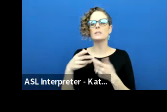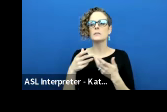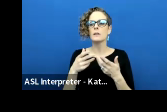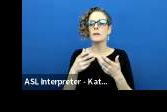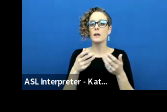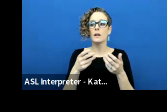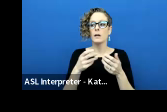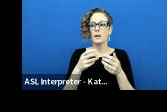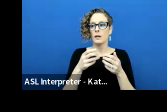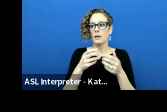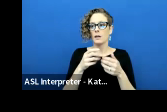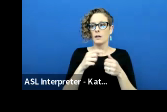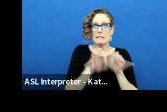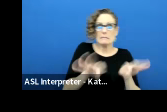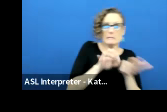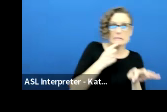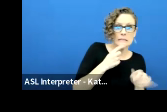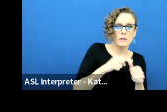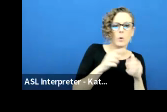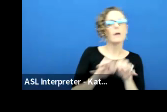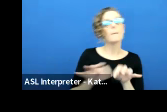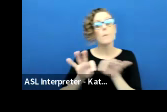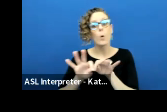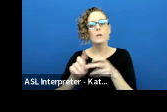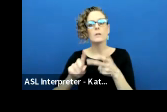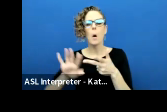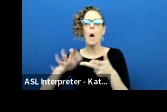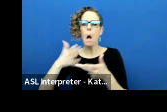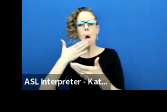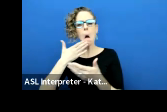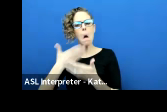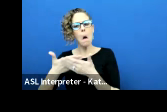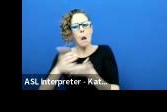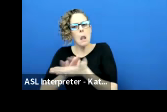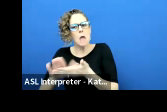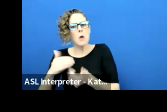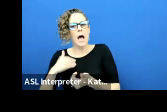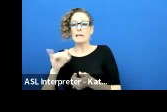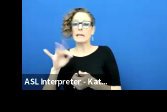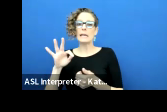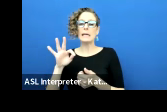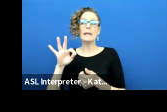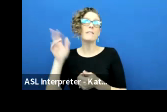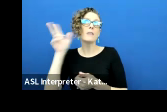it nice to have and if I don't you know if I if I can't listen to Spotify on my Bose smart speaker